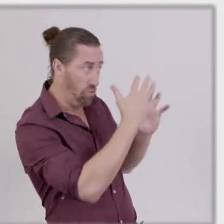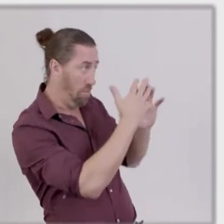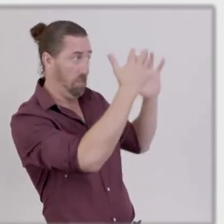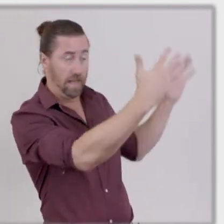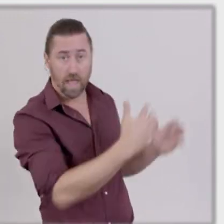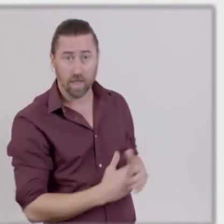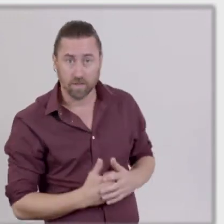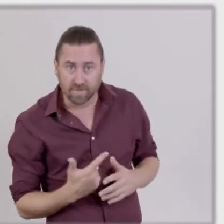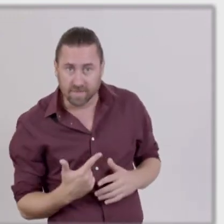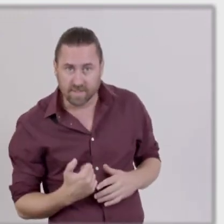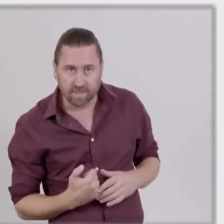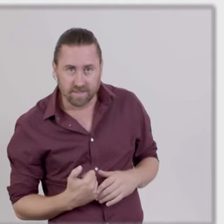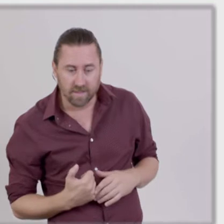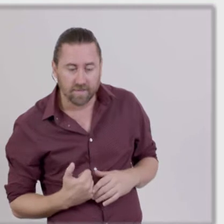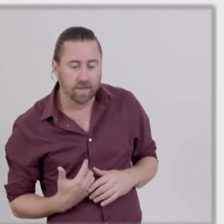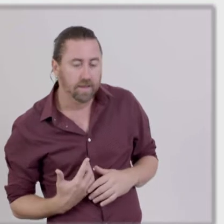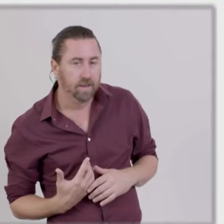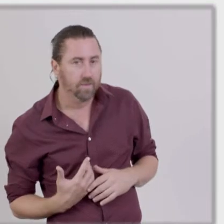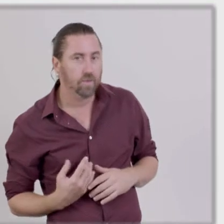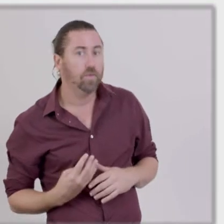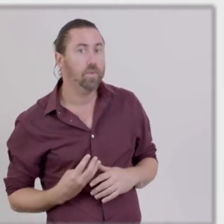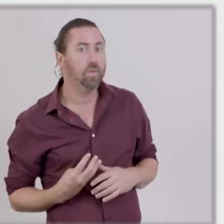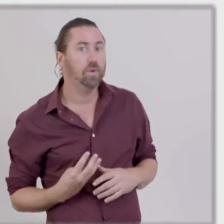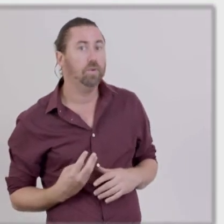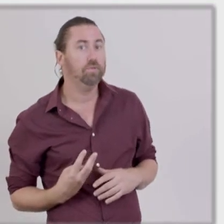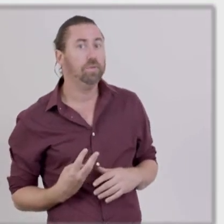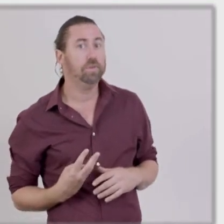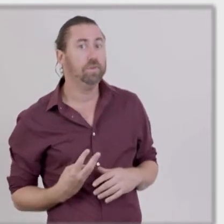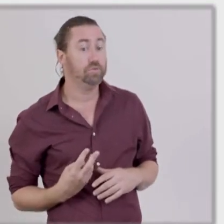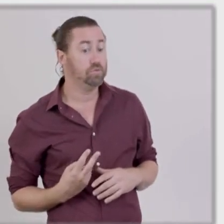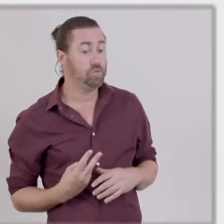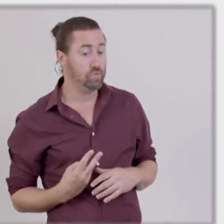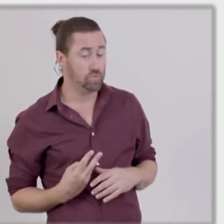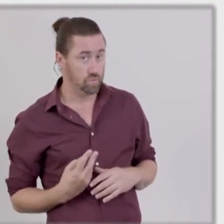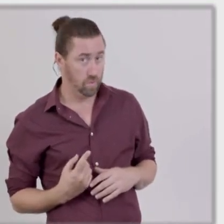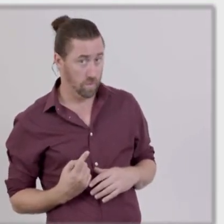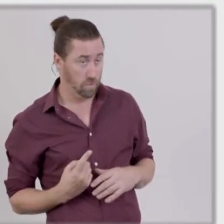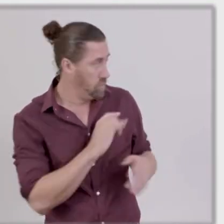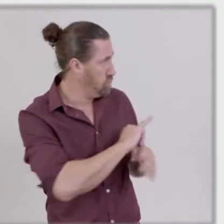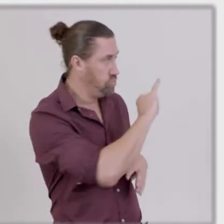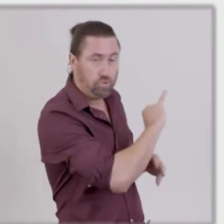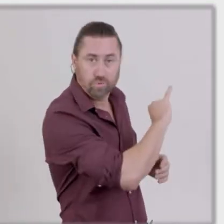Seven, six, five, four, three, two, one!